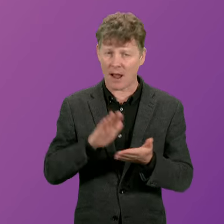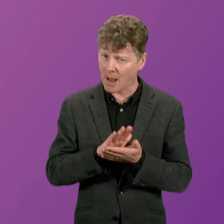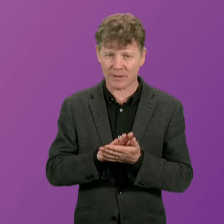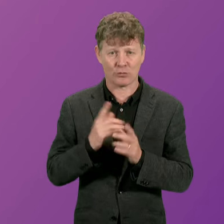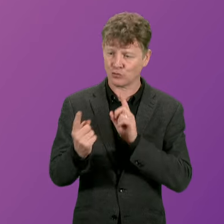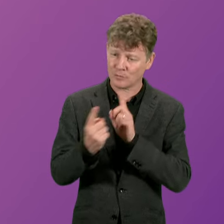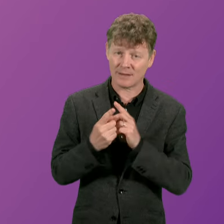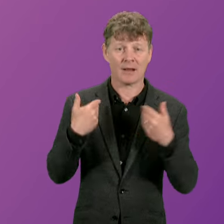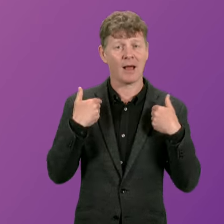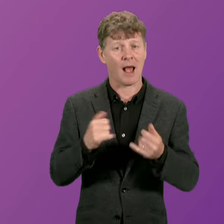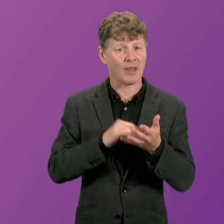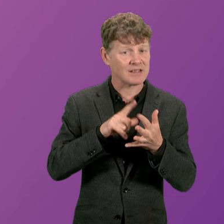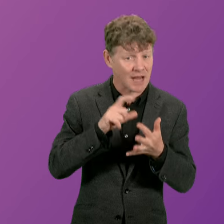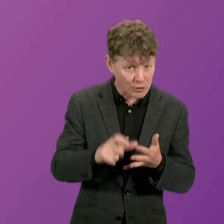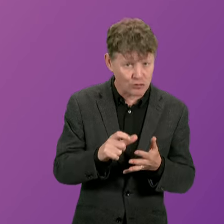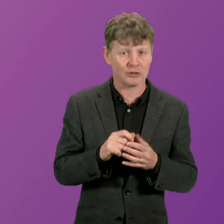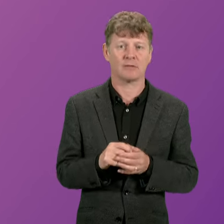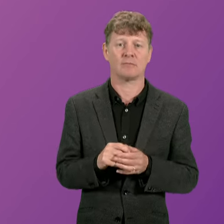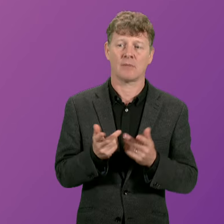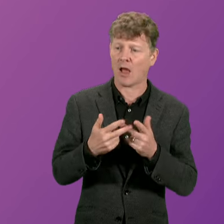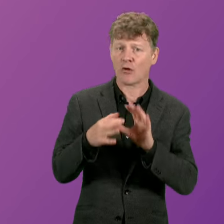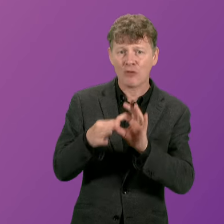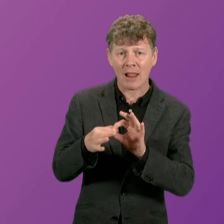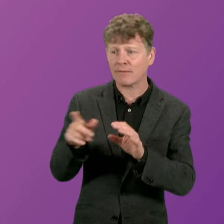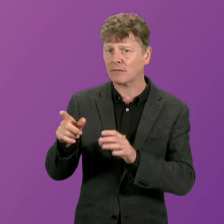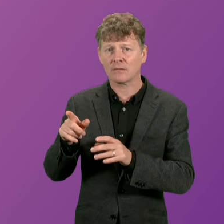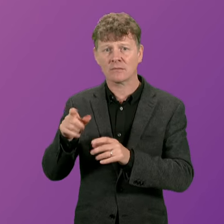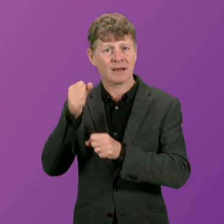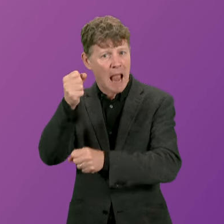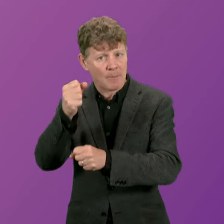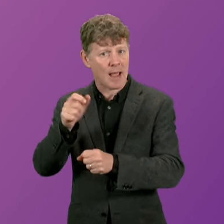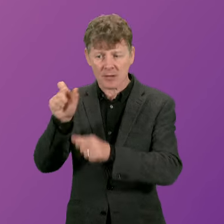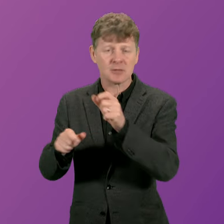secretary and the relevant campaigners to address the issue. Perhaps it might